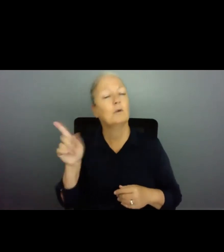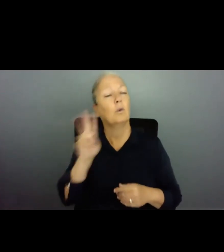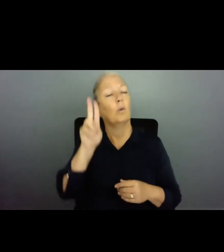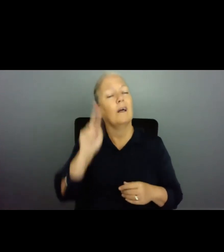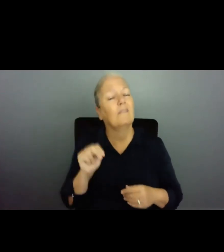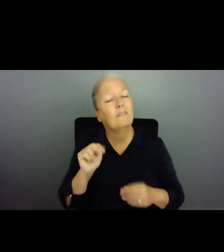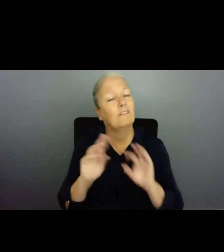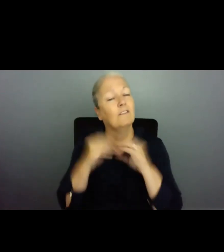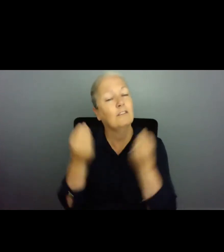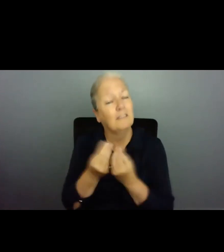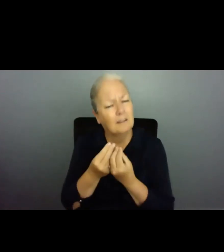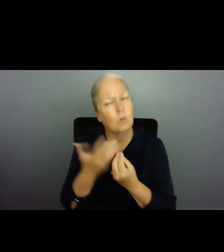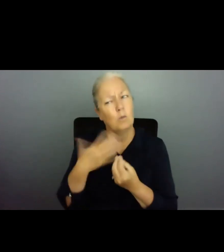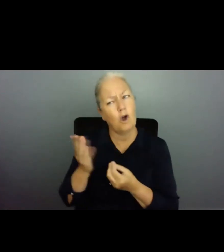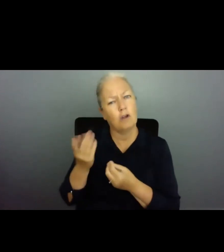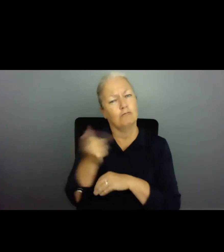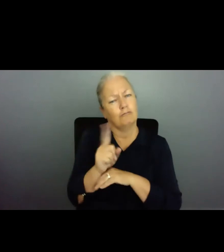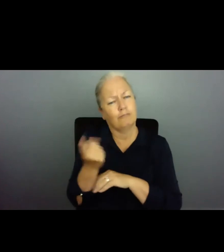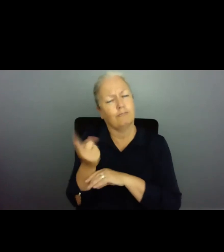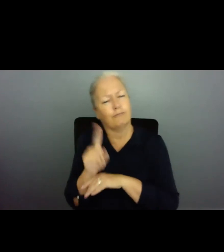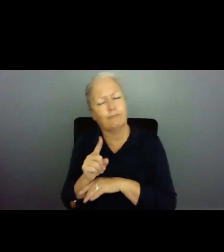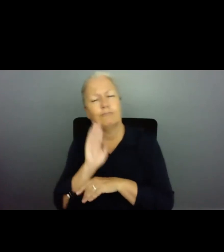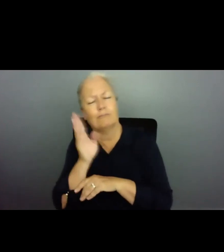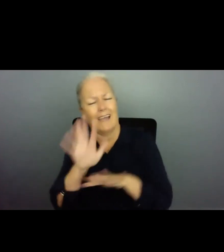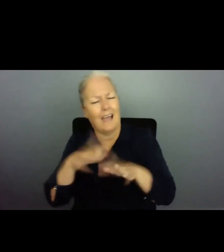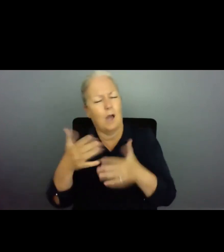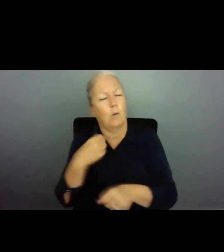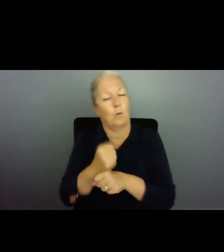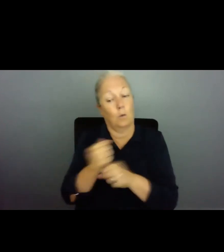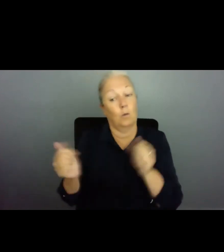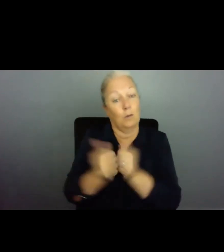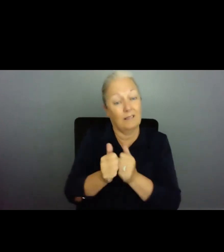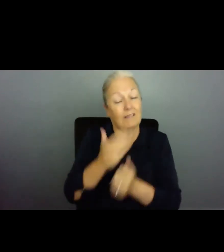uh to ensure that youth with disabilities have a voice in all um processes and programs and how we